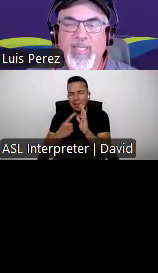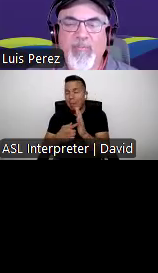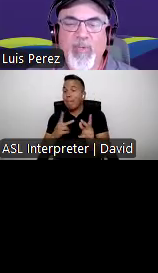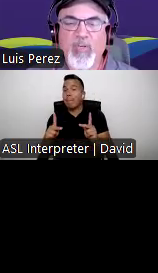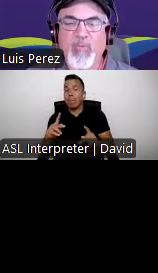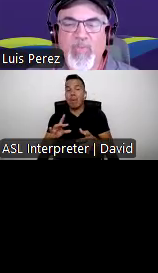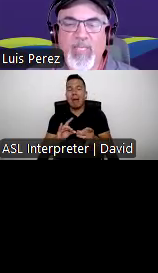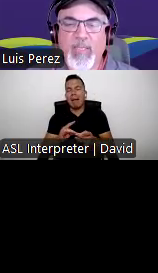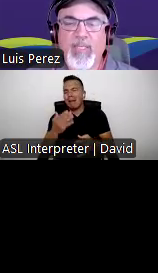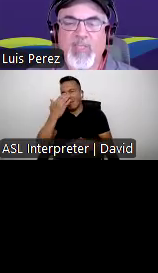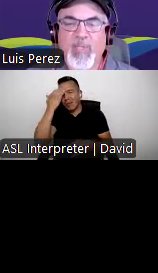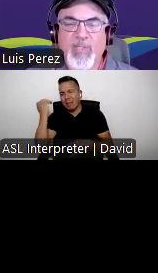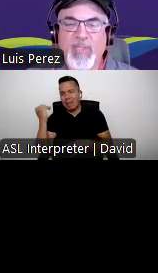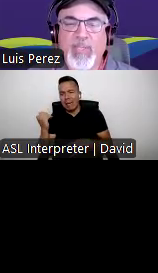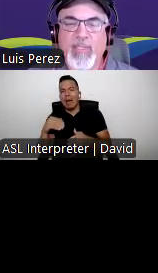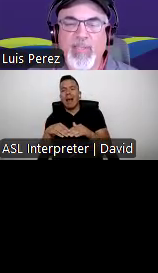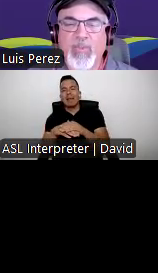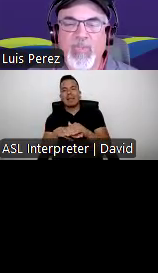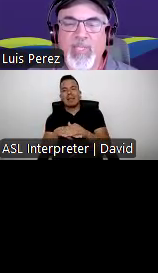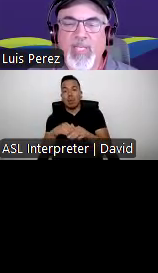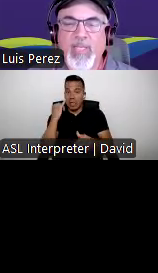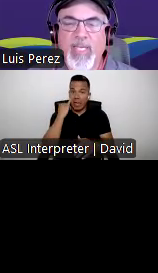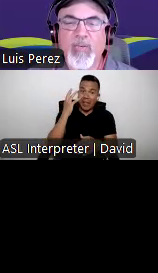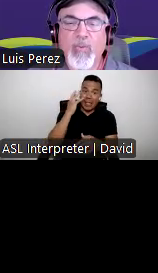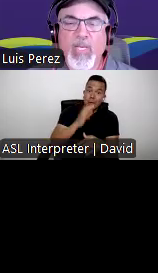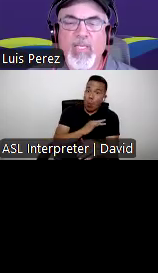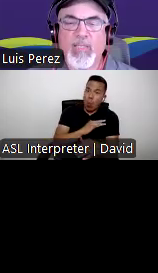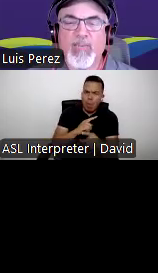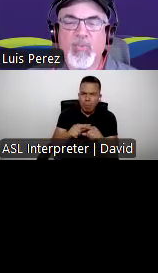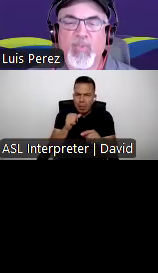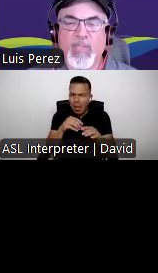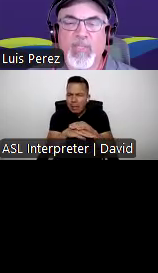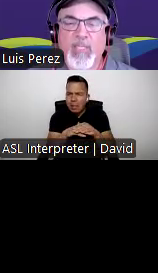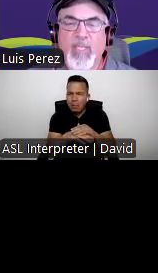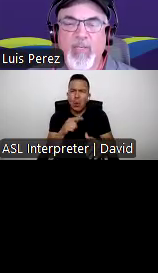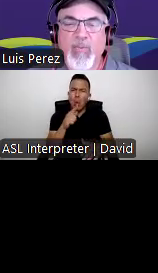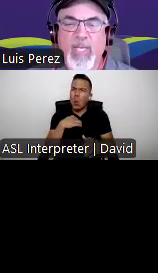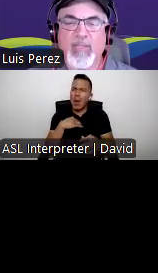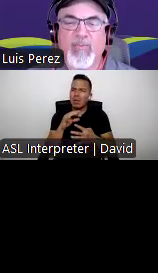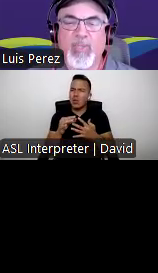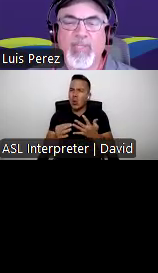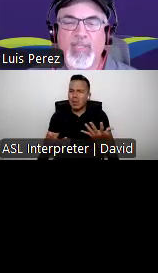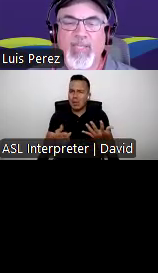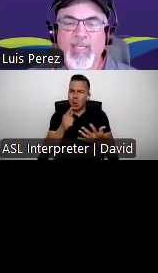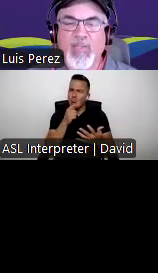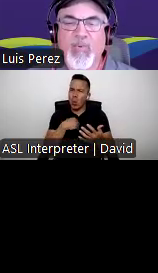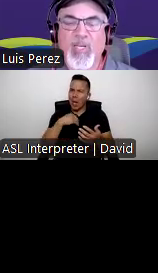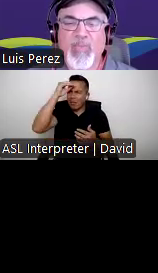If we don't make experiences accessible, then who has choice and who has a voice? So, we want to